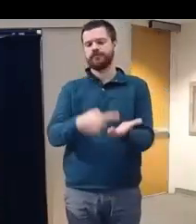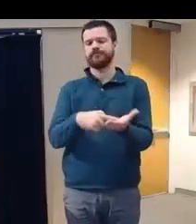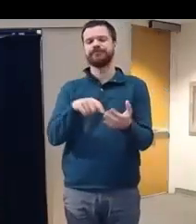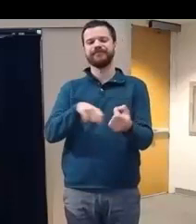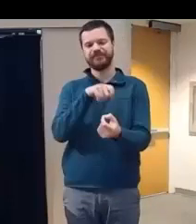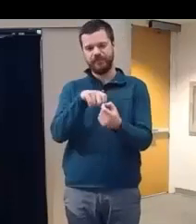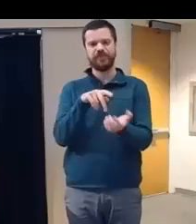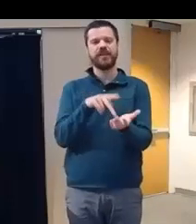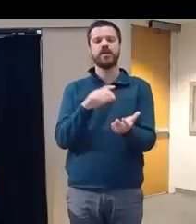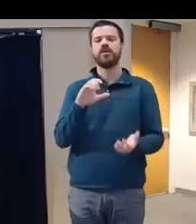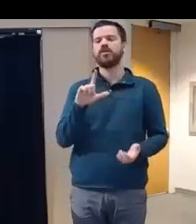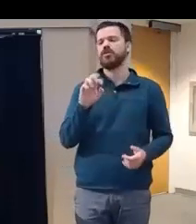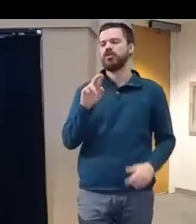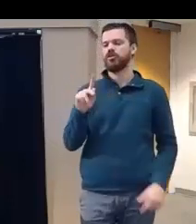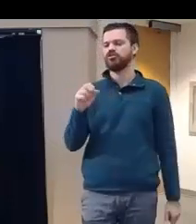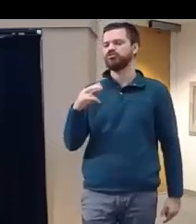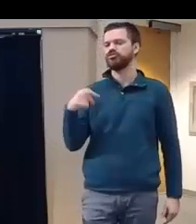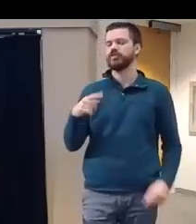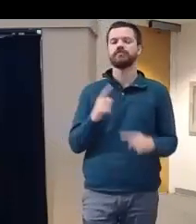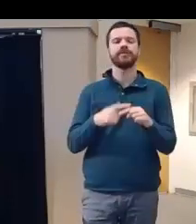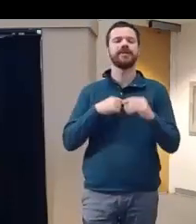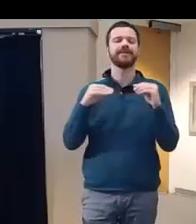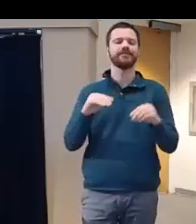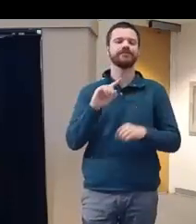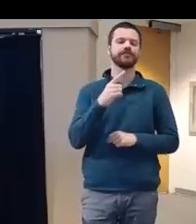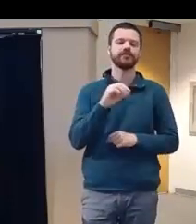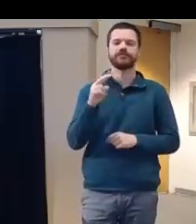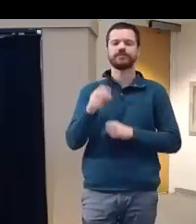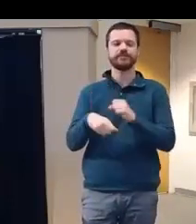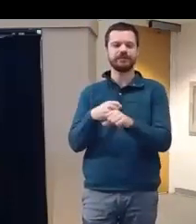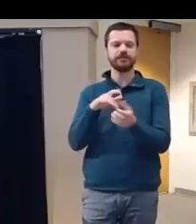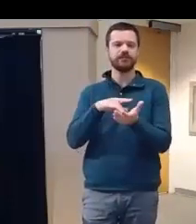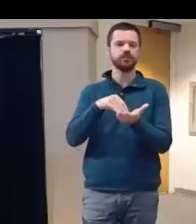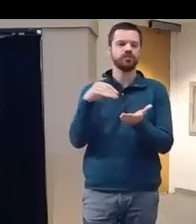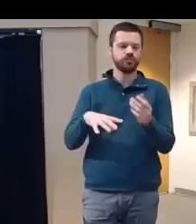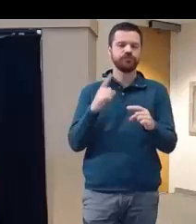the Psychiatry clerkship but I also teach in the first and second years and help oversee